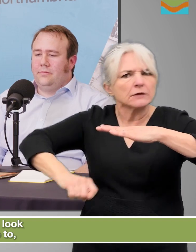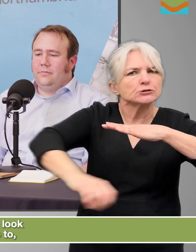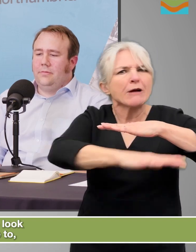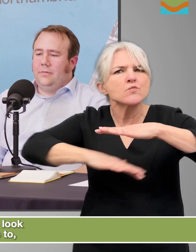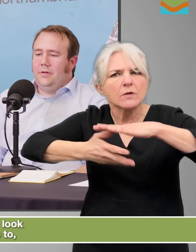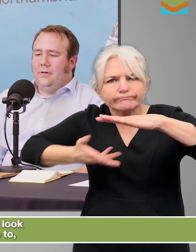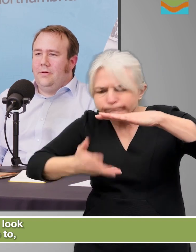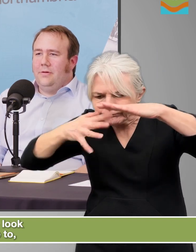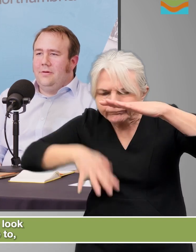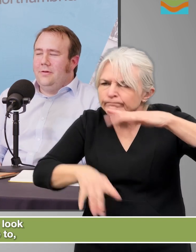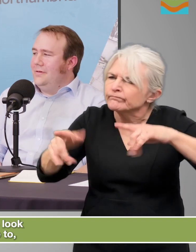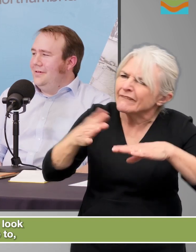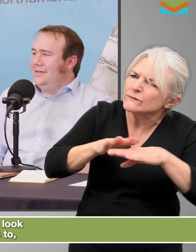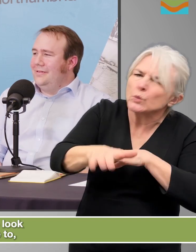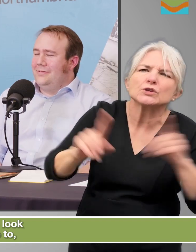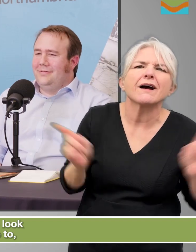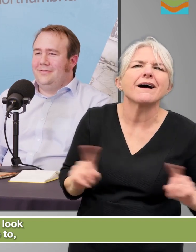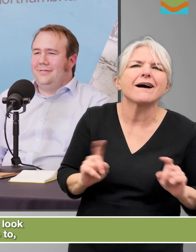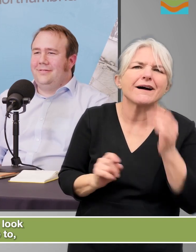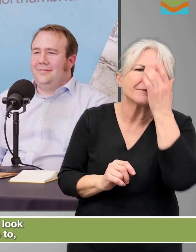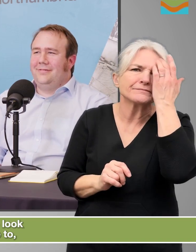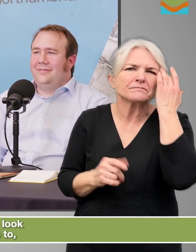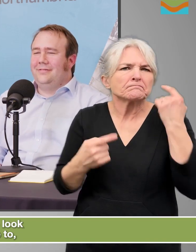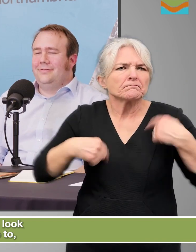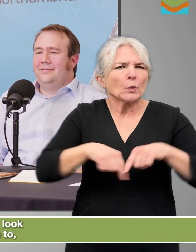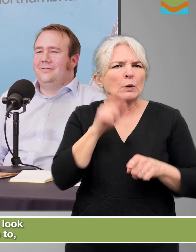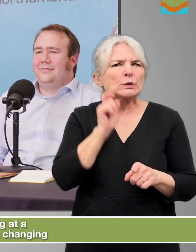NUAR, what does the future look like? What could we aspire to,